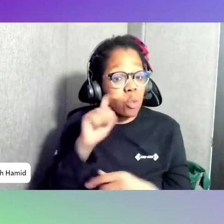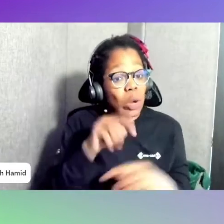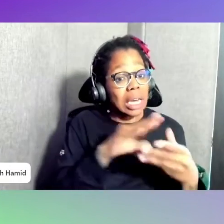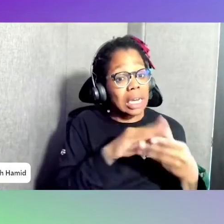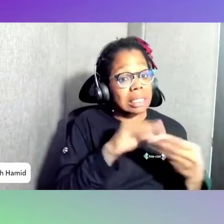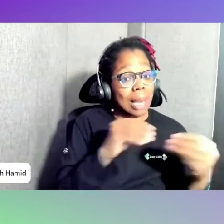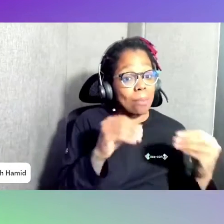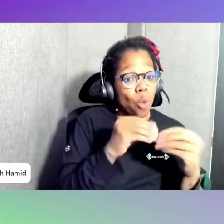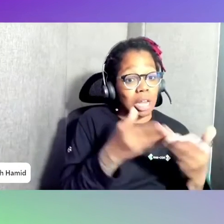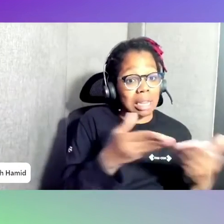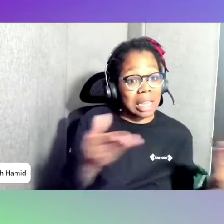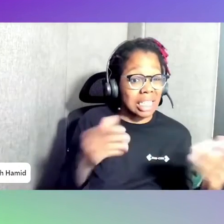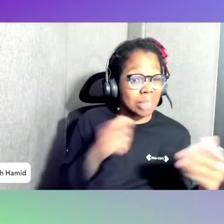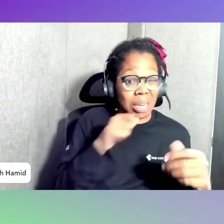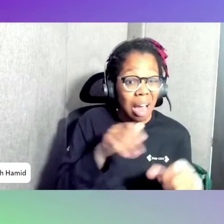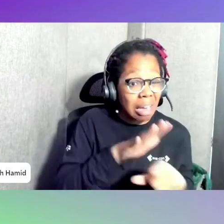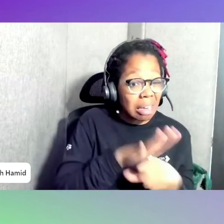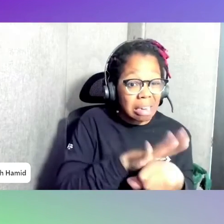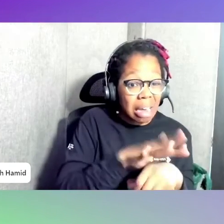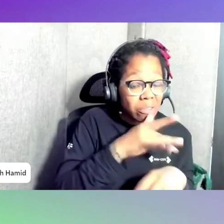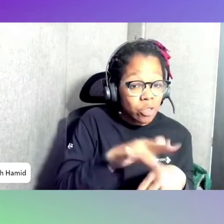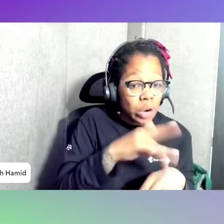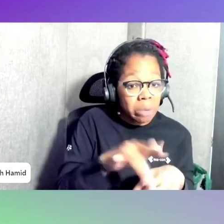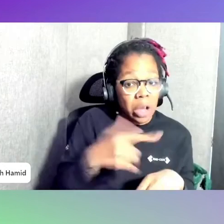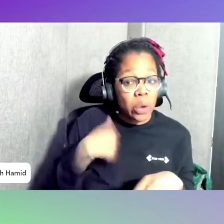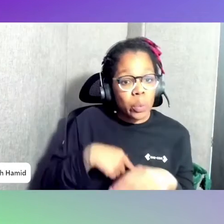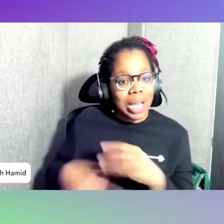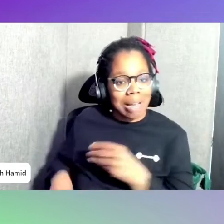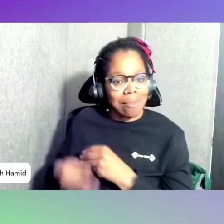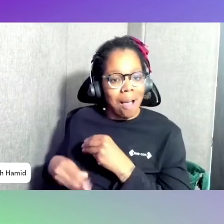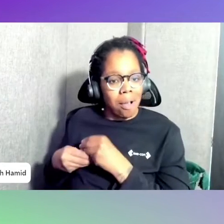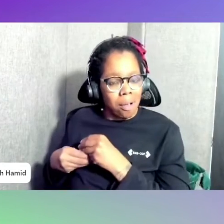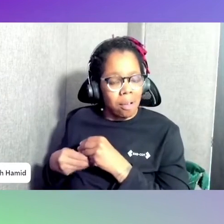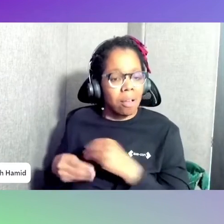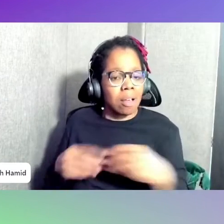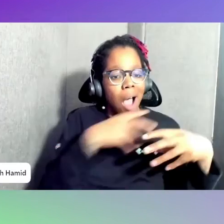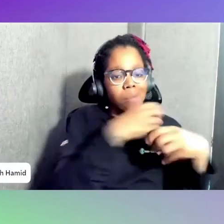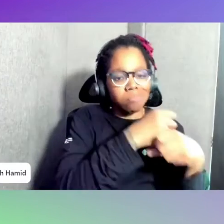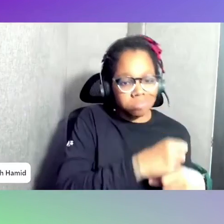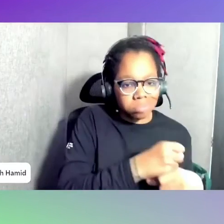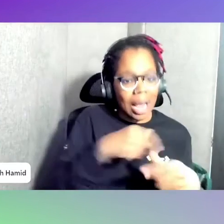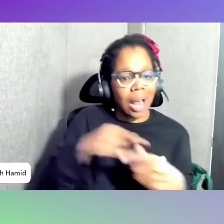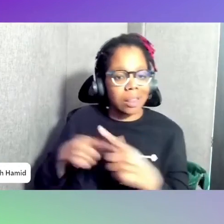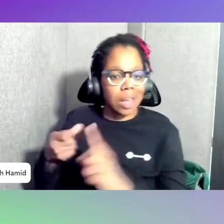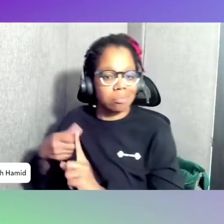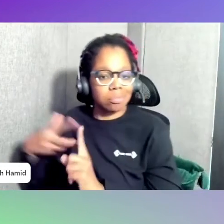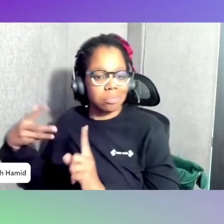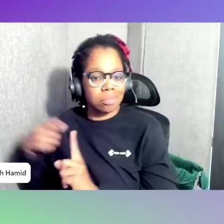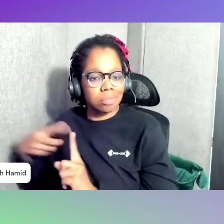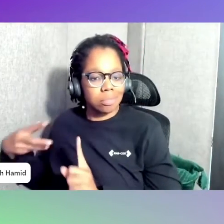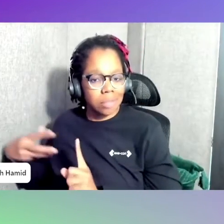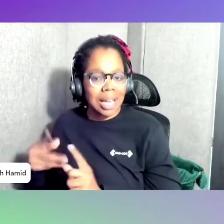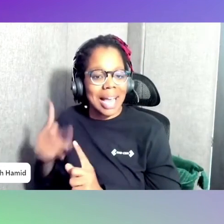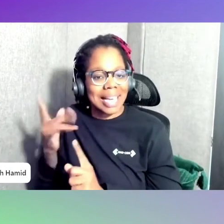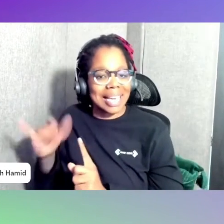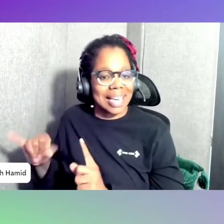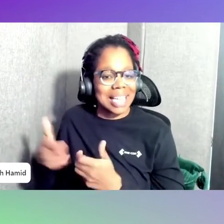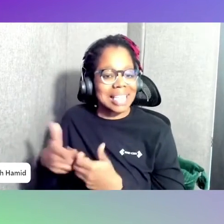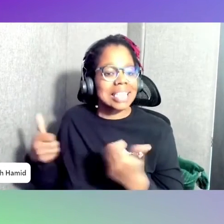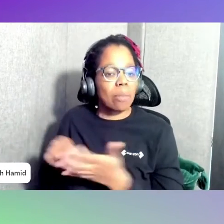Braille so that it's not obscuring or coming too close to indie individual tactile elements, and if we need to say more, then there is more to say in the space that we